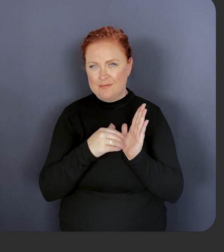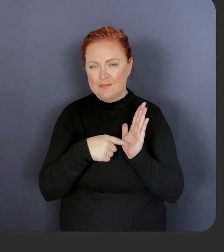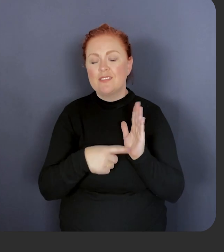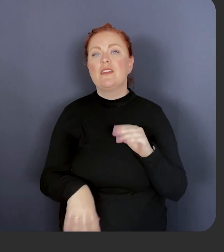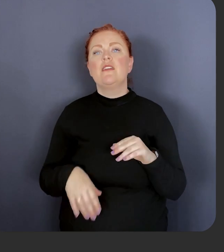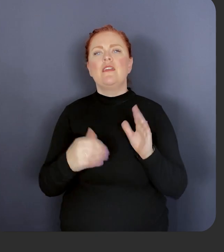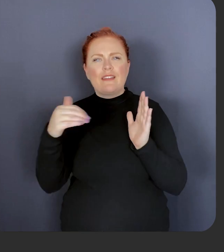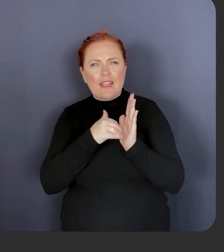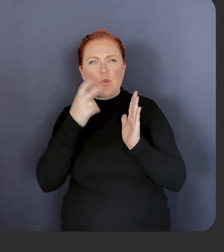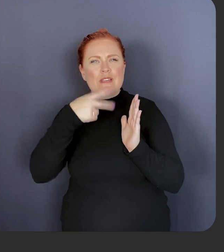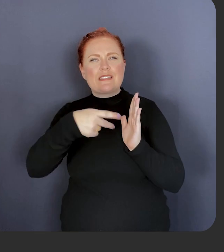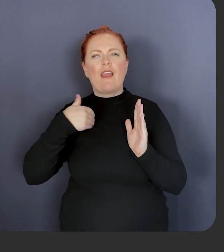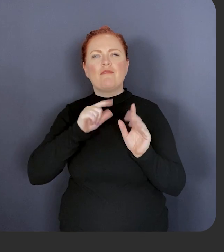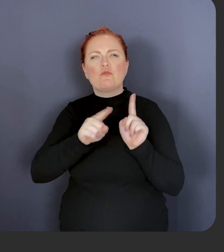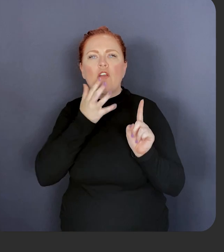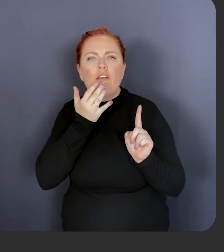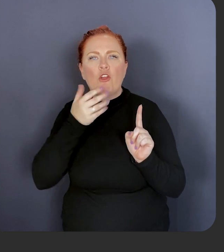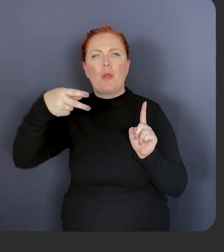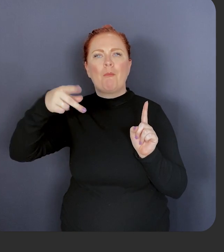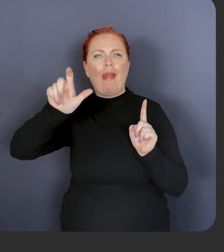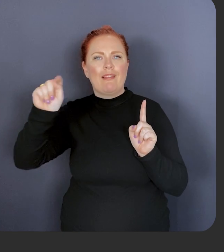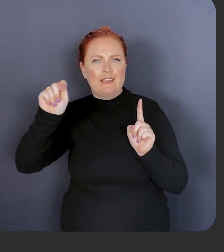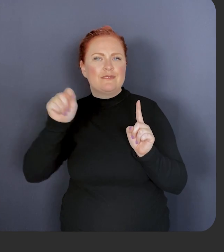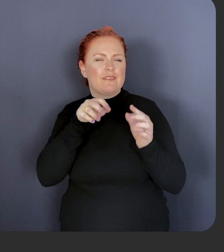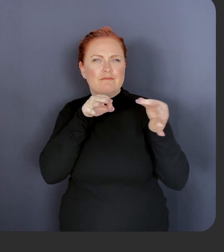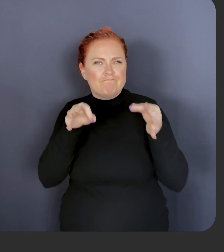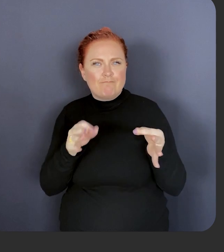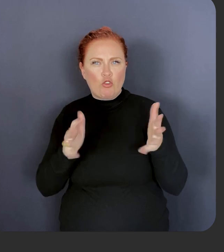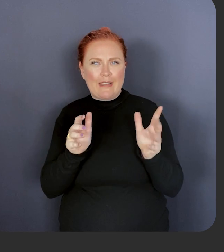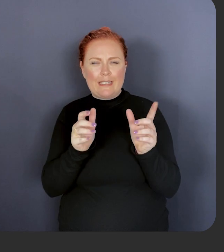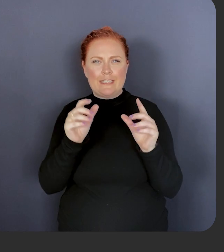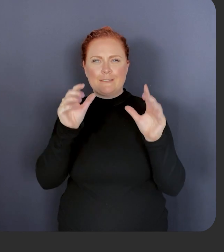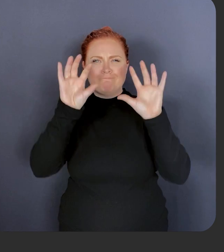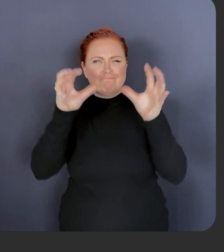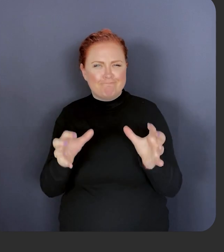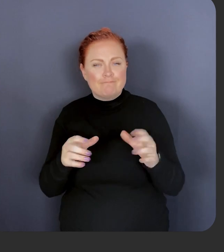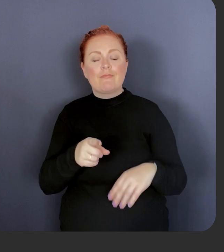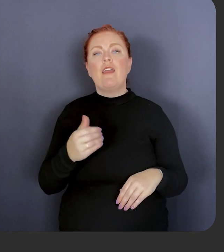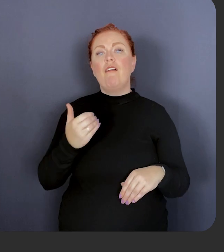and look at the palettes we've defined. And we can see that I have this value.